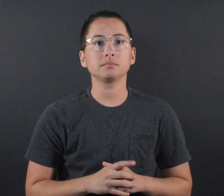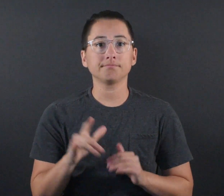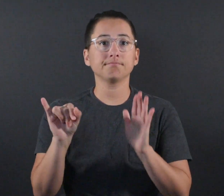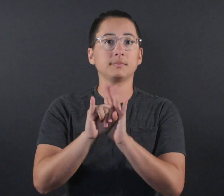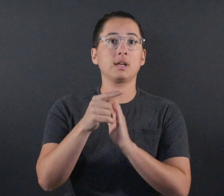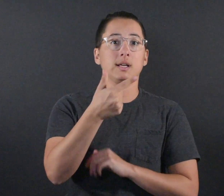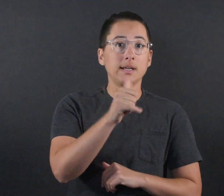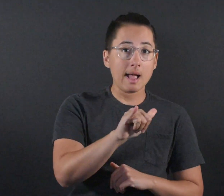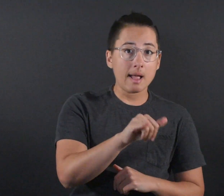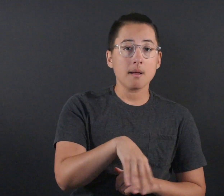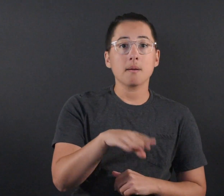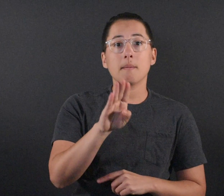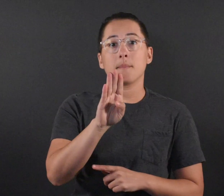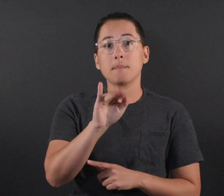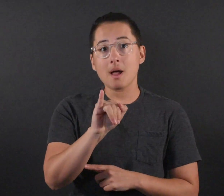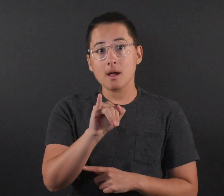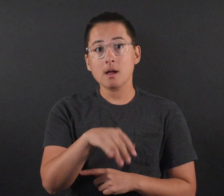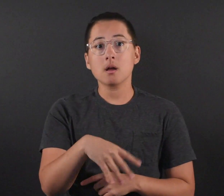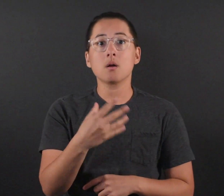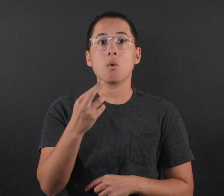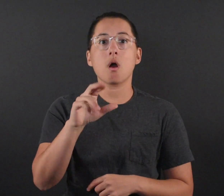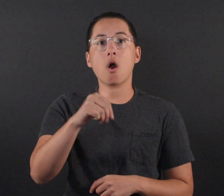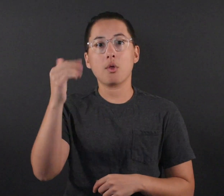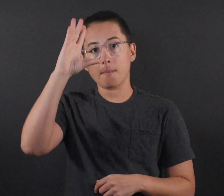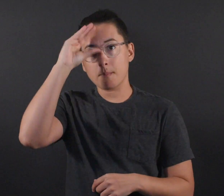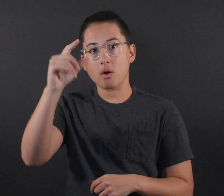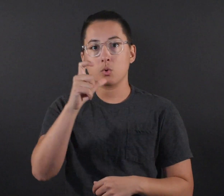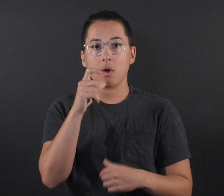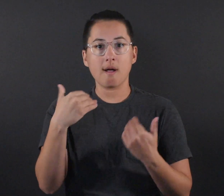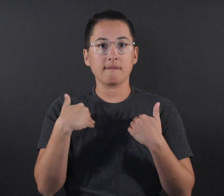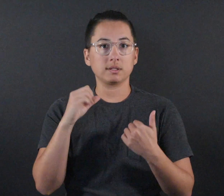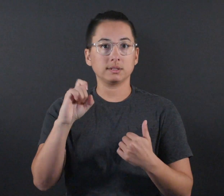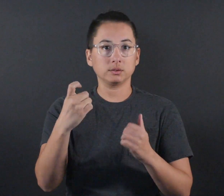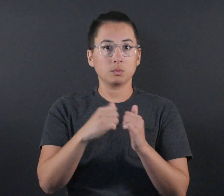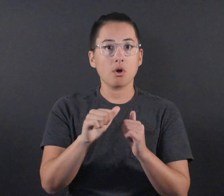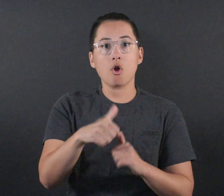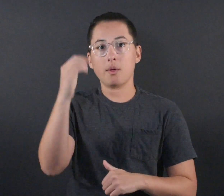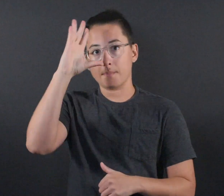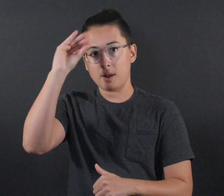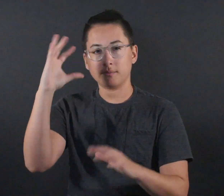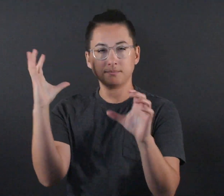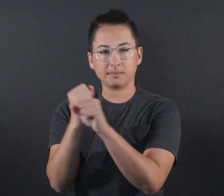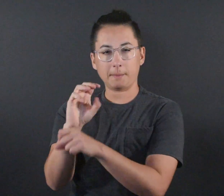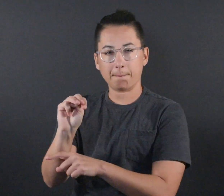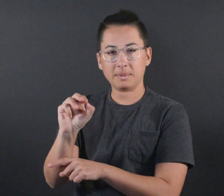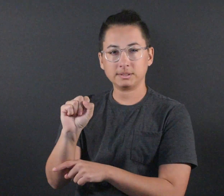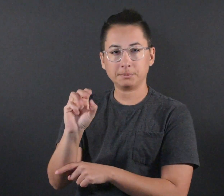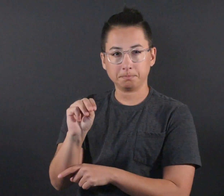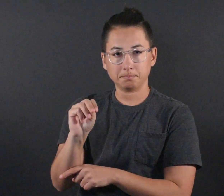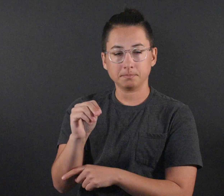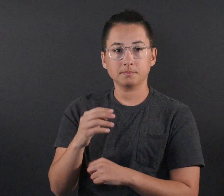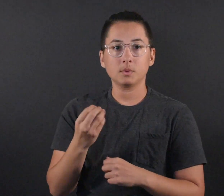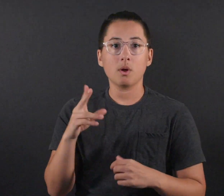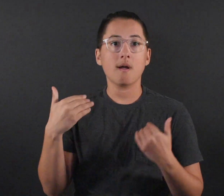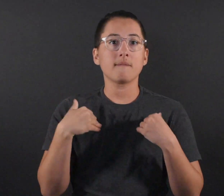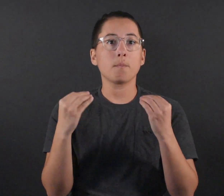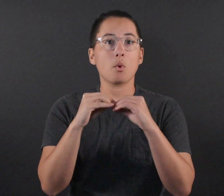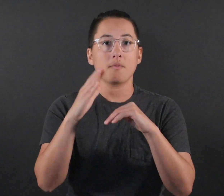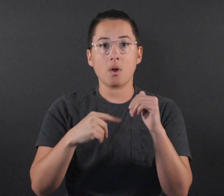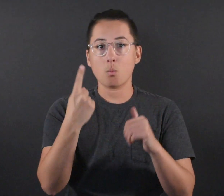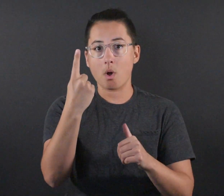or other men who have sex with men (MSM) andhas had >1 partner in the past 90 days.